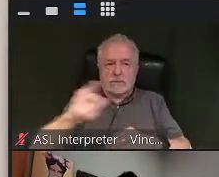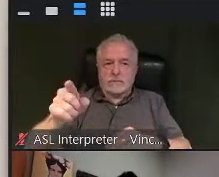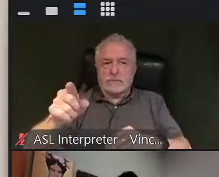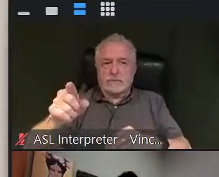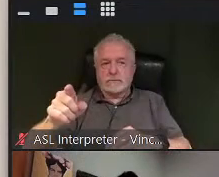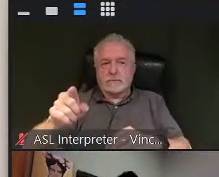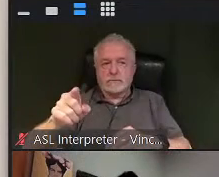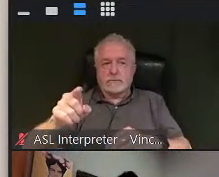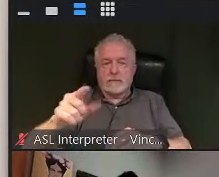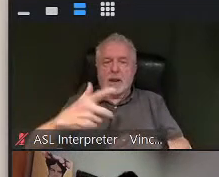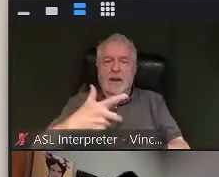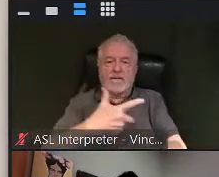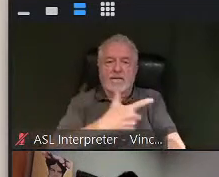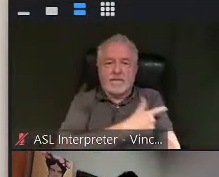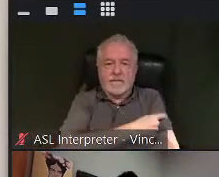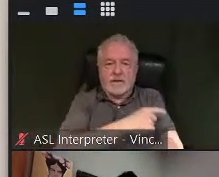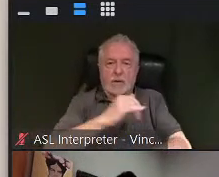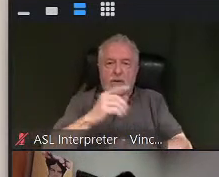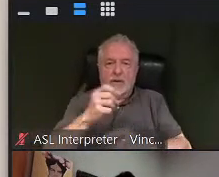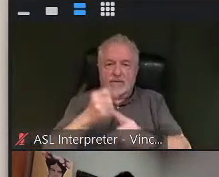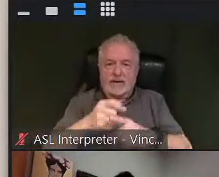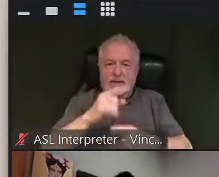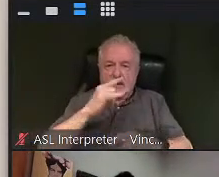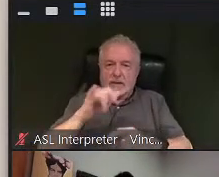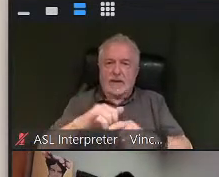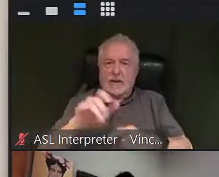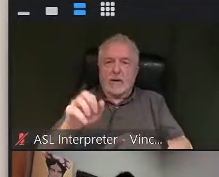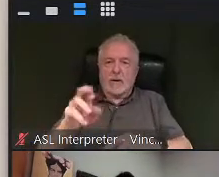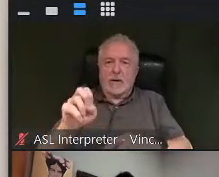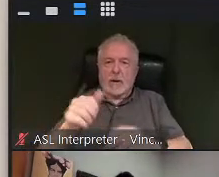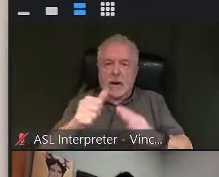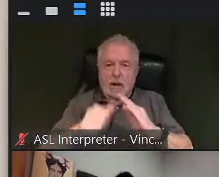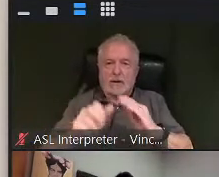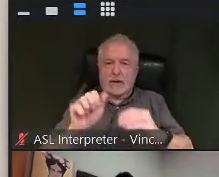vaccines that are going to affect the kids that are of underrates, not